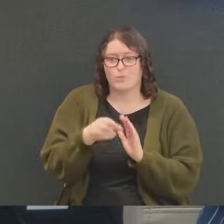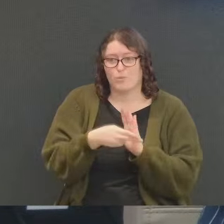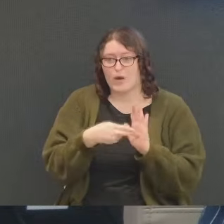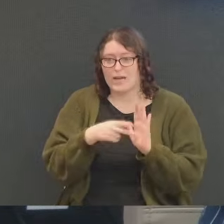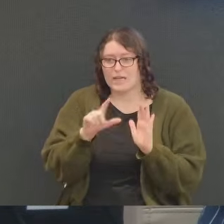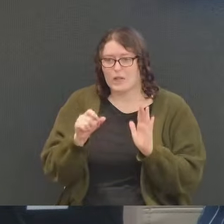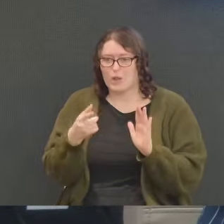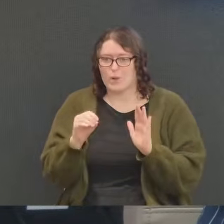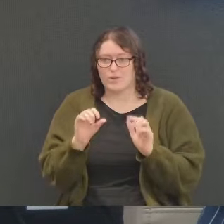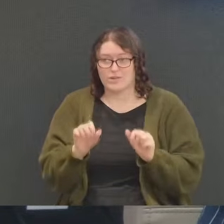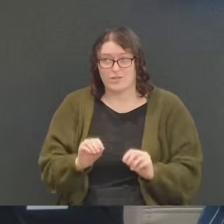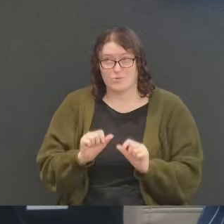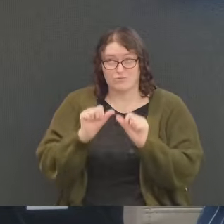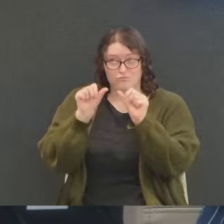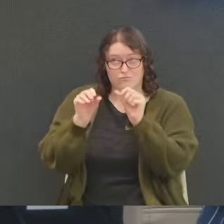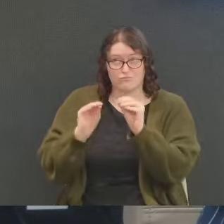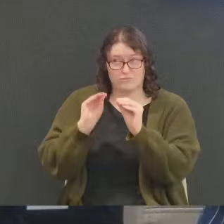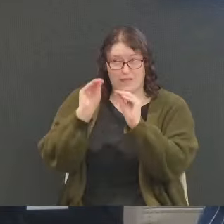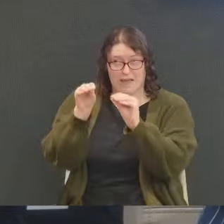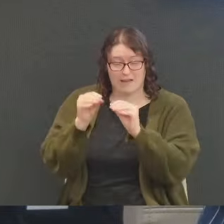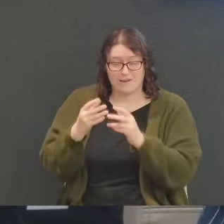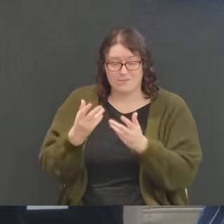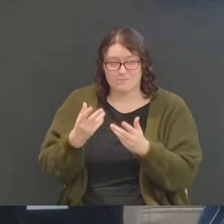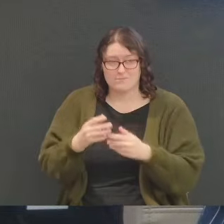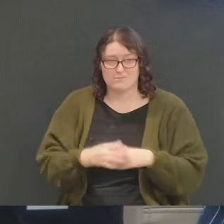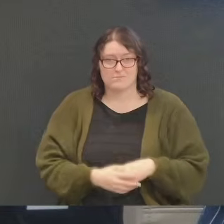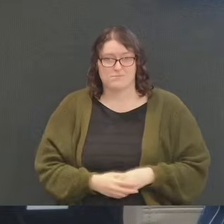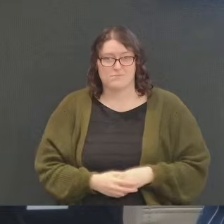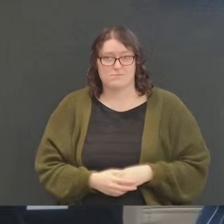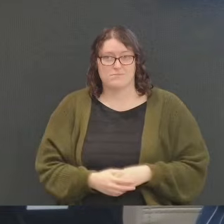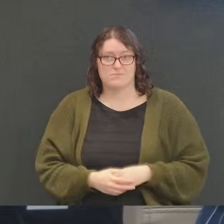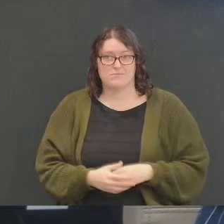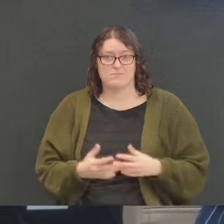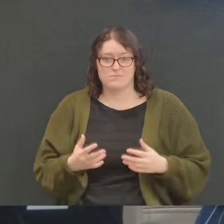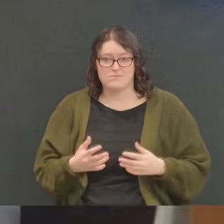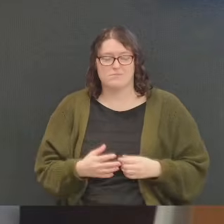you put that on the list, Mr. Aluotto?" I'm not putting it all on field because Yeah. No, it is